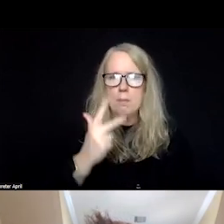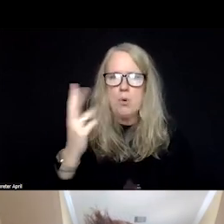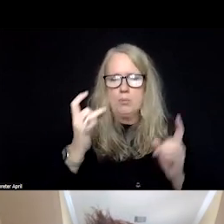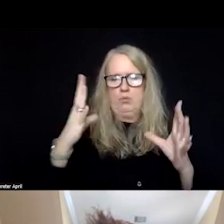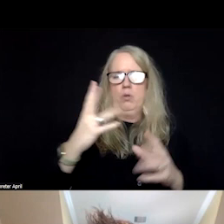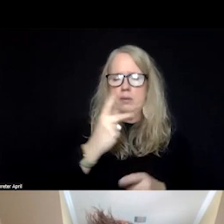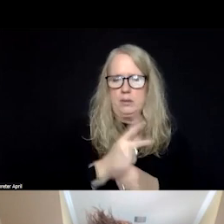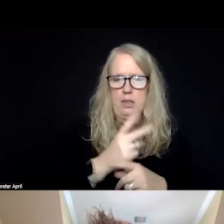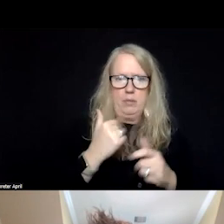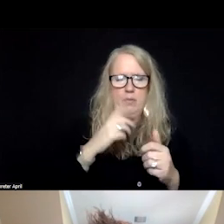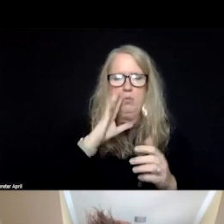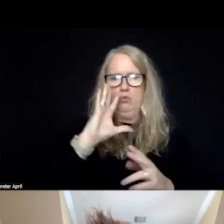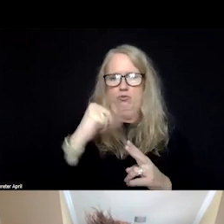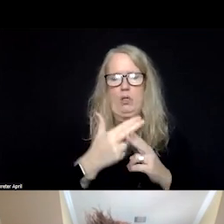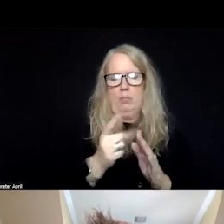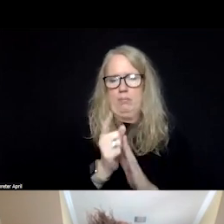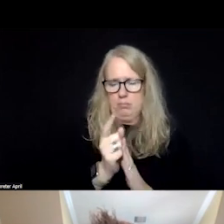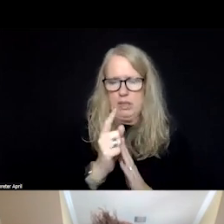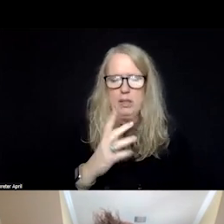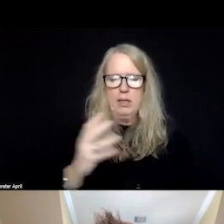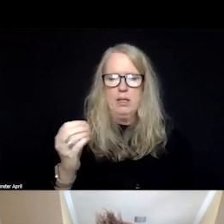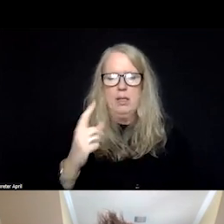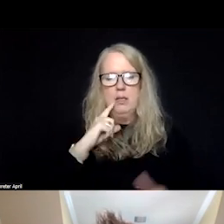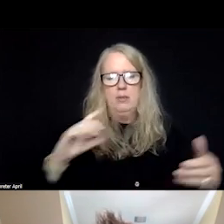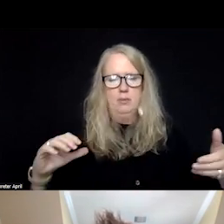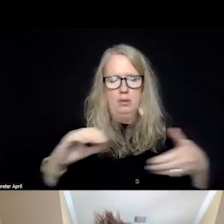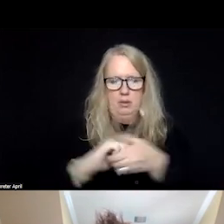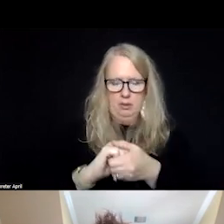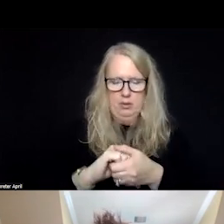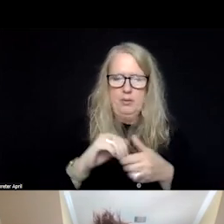ABOUT HERE IN A SECOND. COLLABORATED ACROSS MENTAL HEALTH